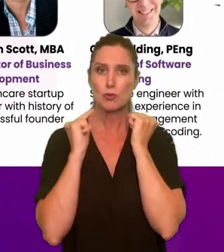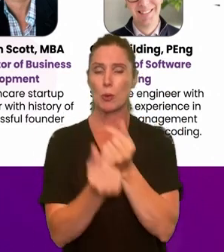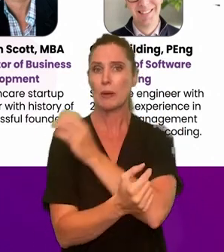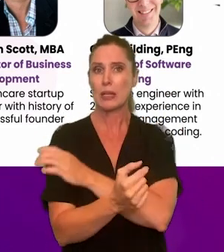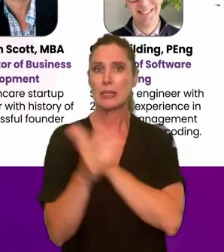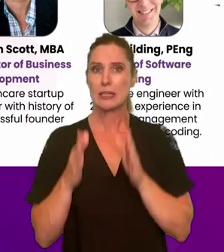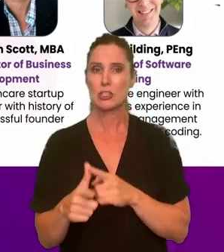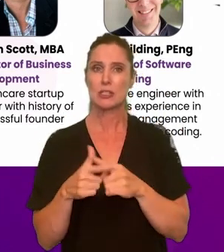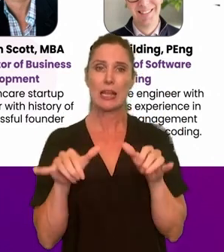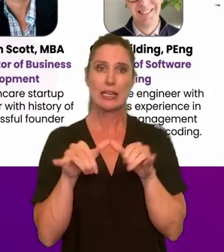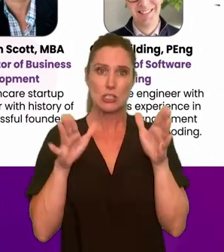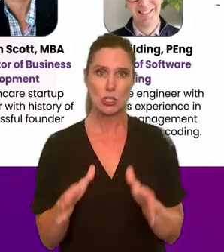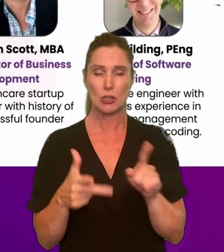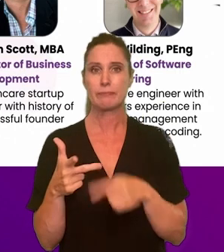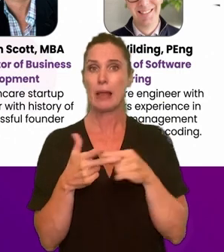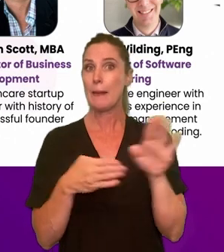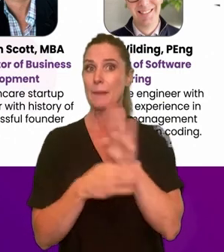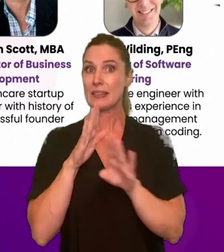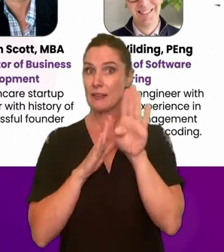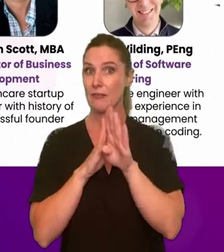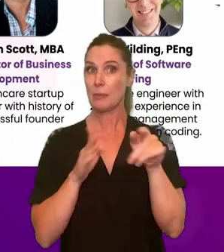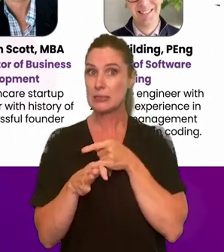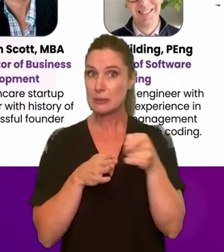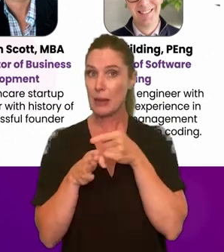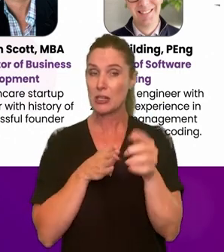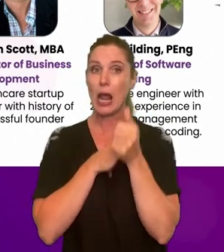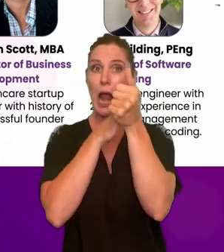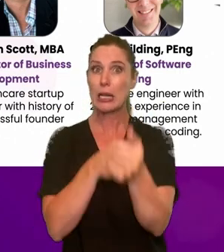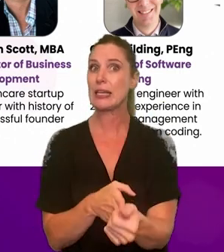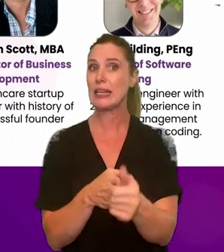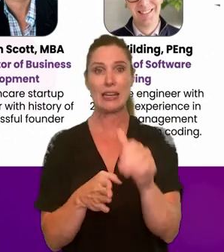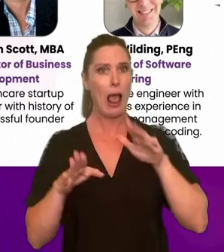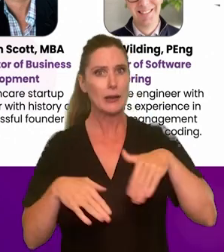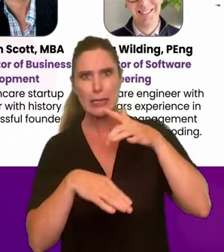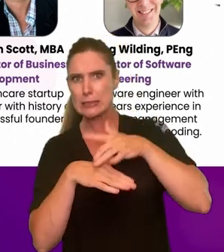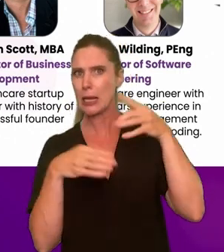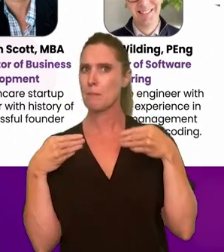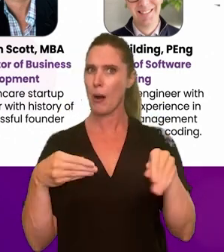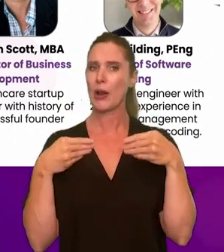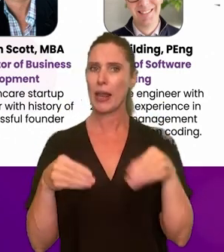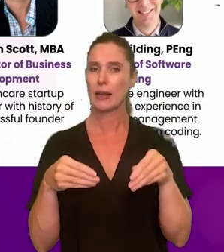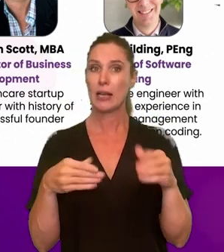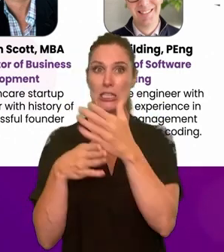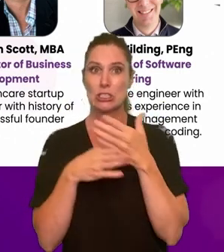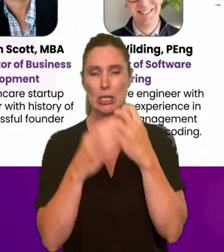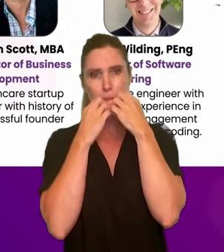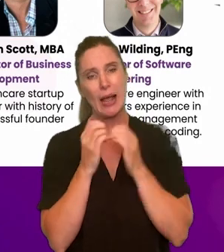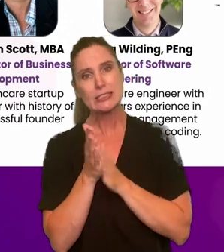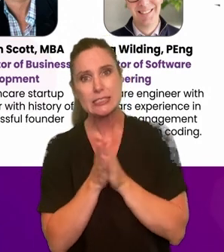engineers and business development specialists are leading the way in this untapped market. With a shared passion for making a difference,